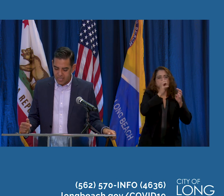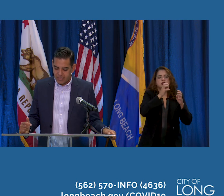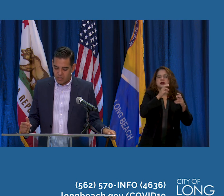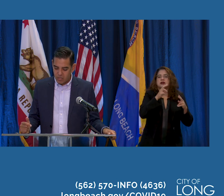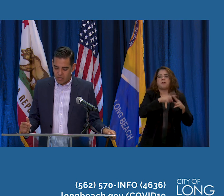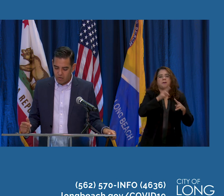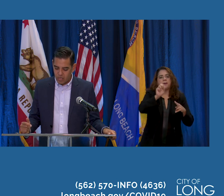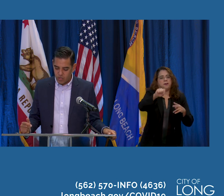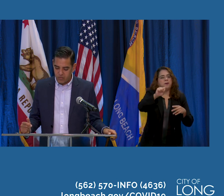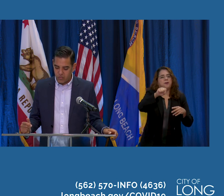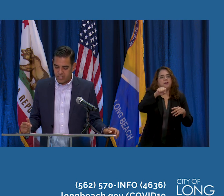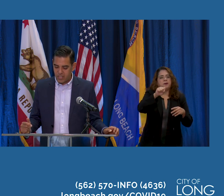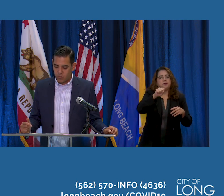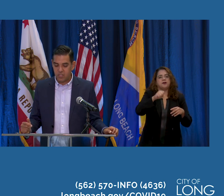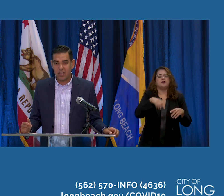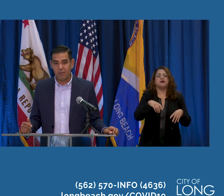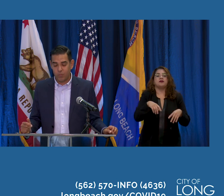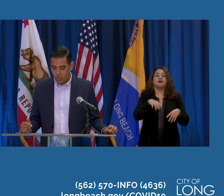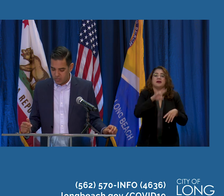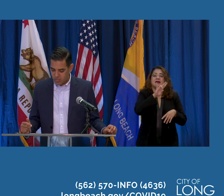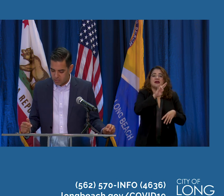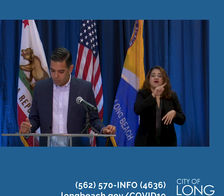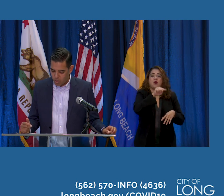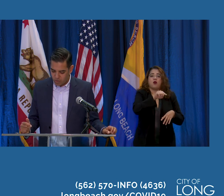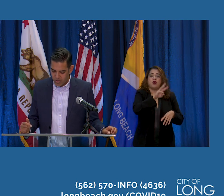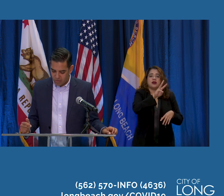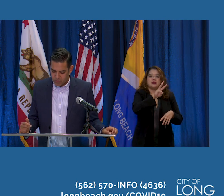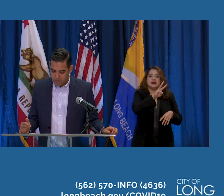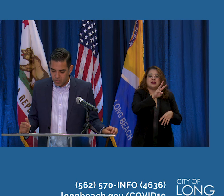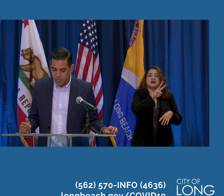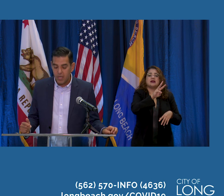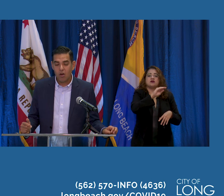Our daily adjusted case rate is 7.6 per one hundred thousand.